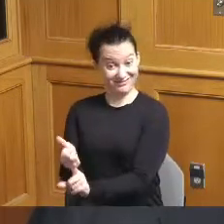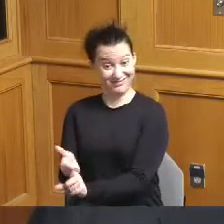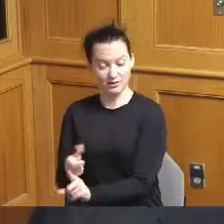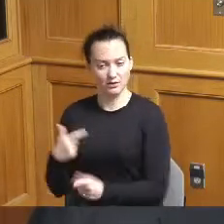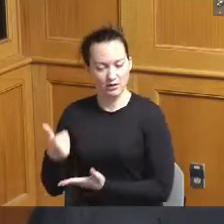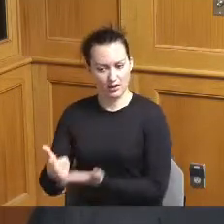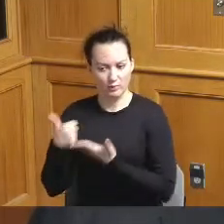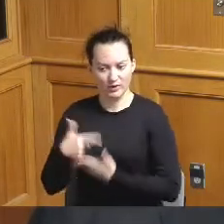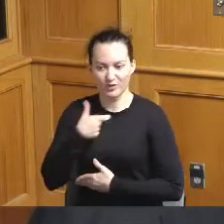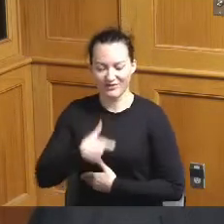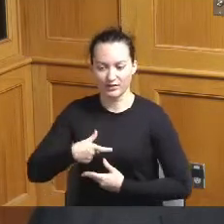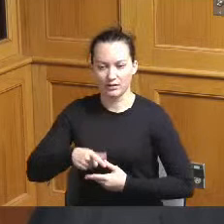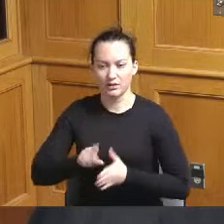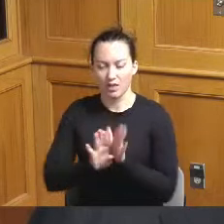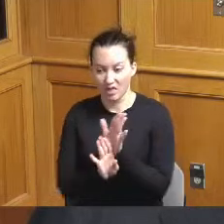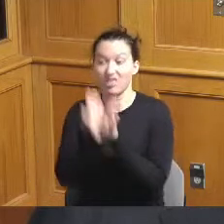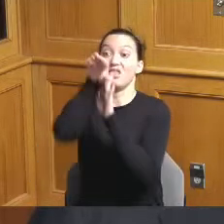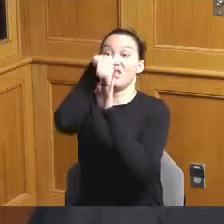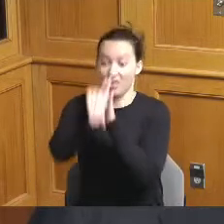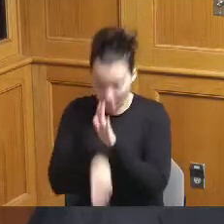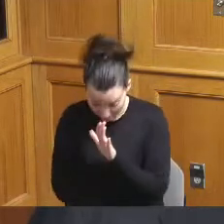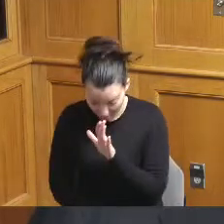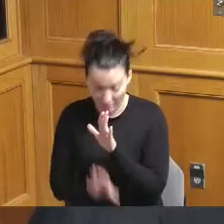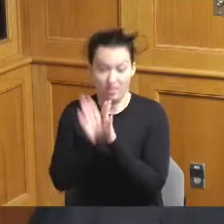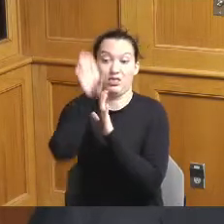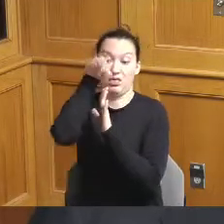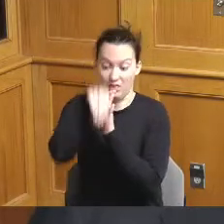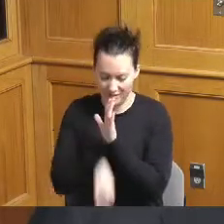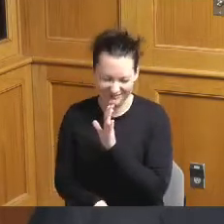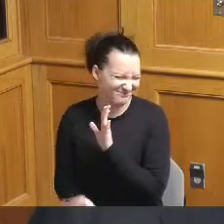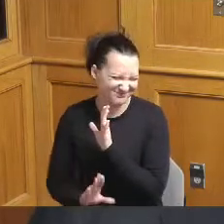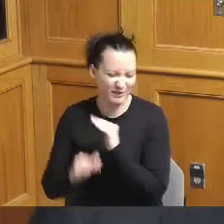just so we don't have to budget these spikes and valleys periodically so I just want to make sure